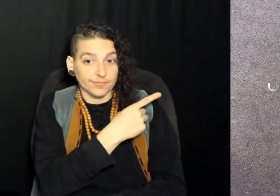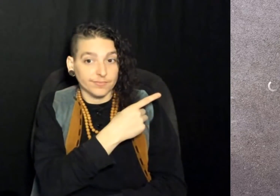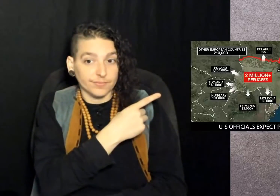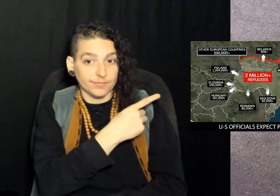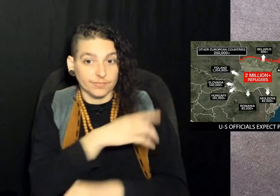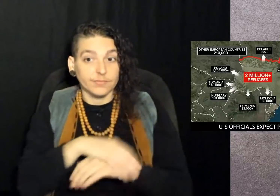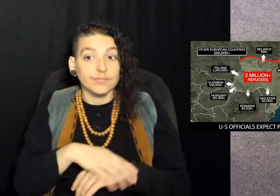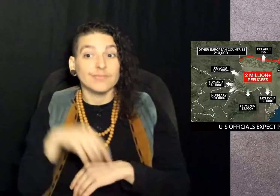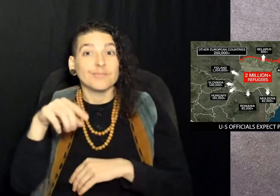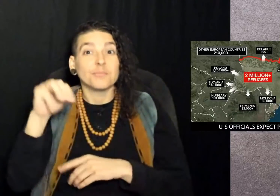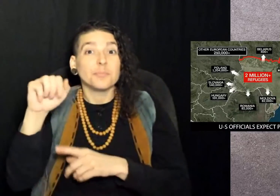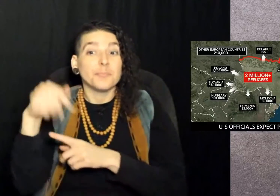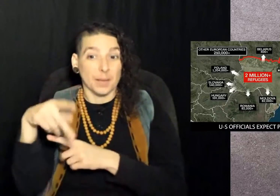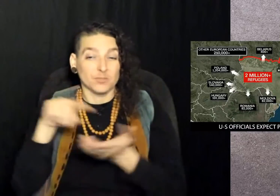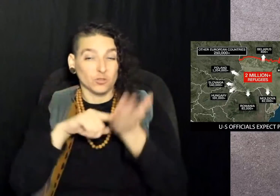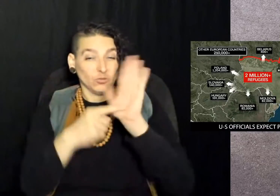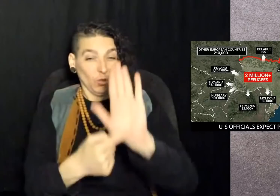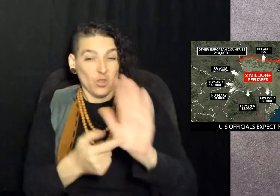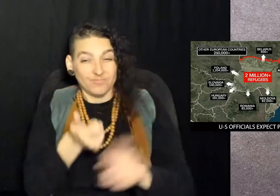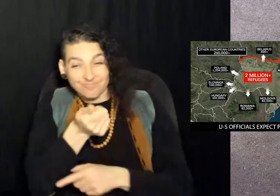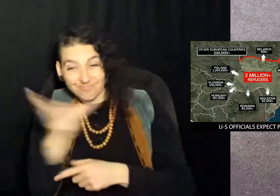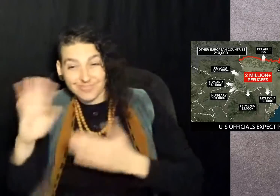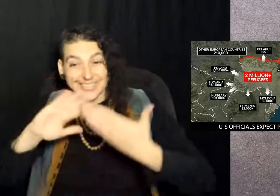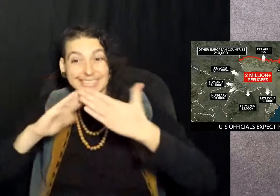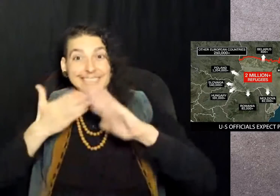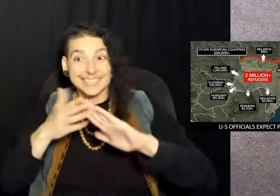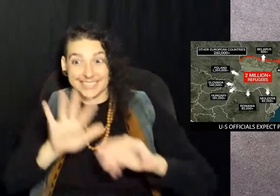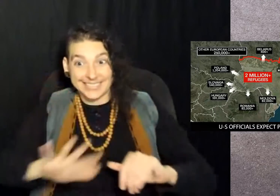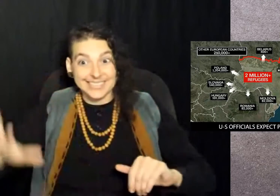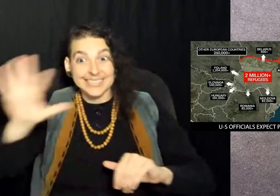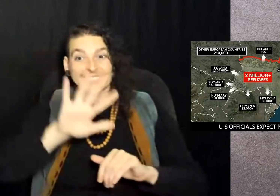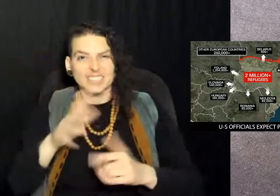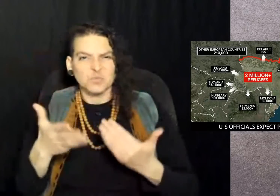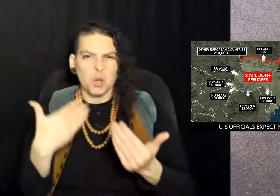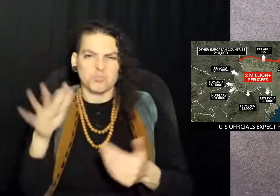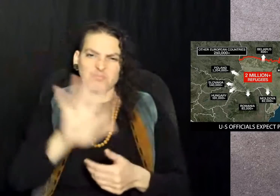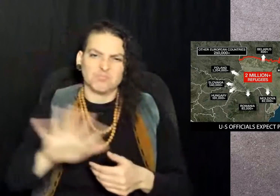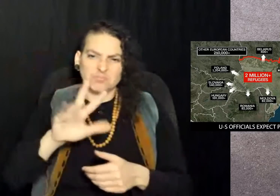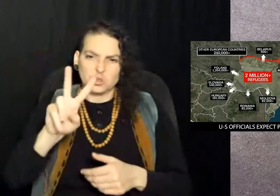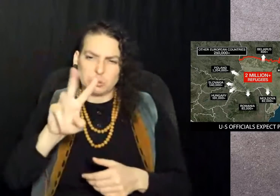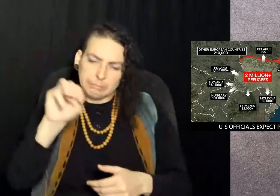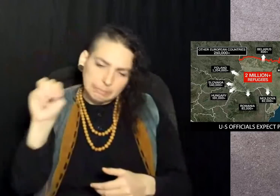and this map shows the dozens of cities were nearly 2 million Ukrainians have fled